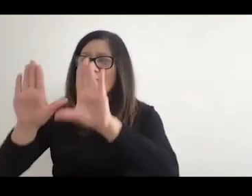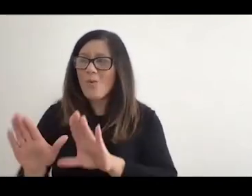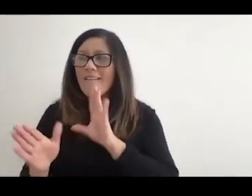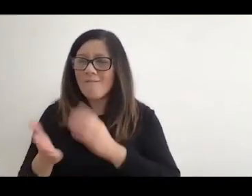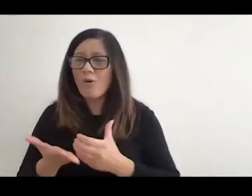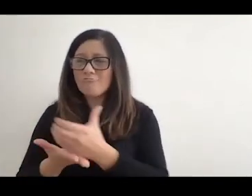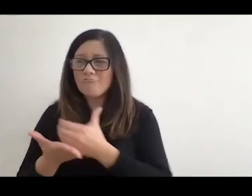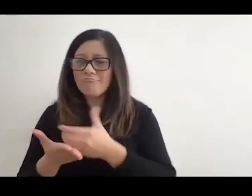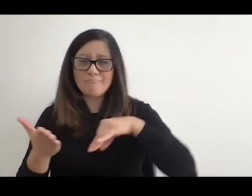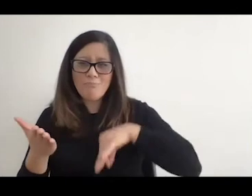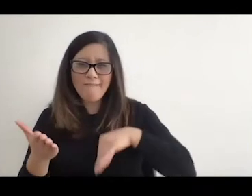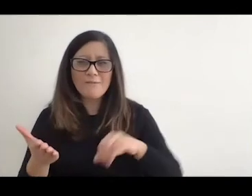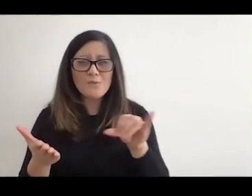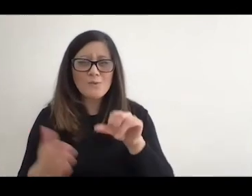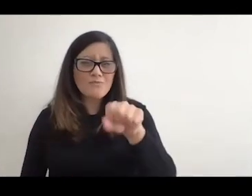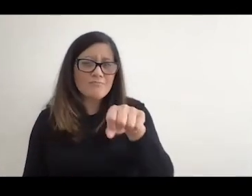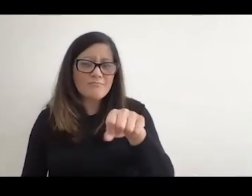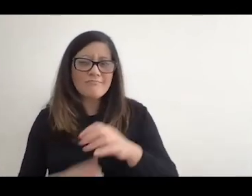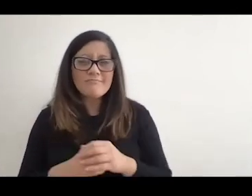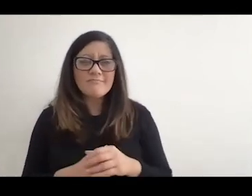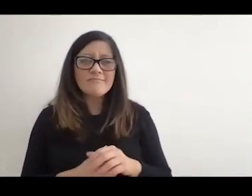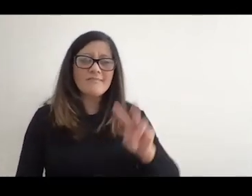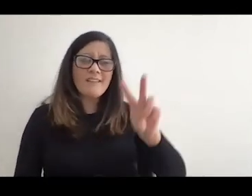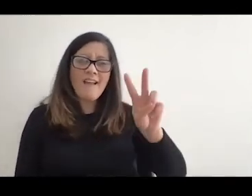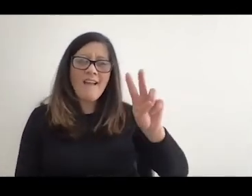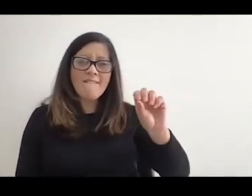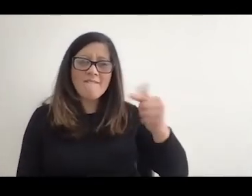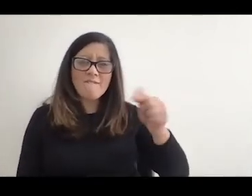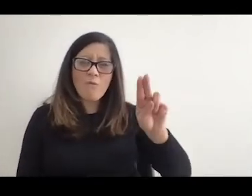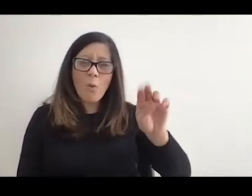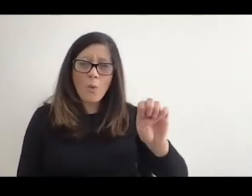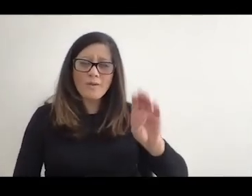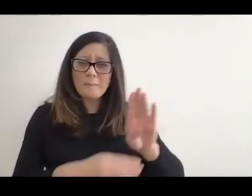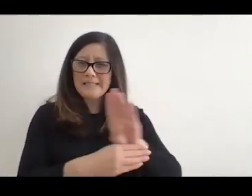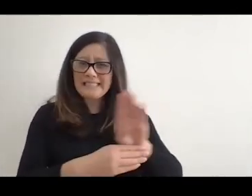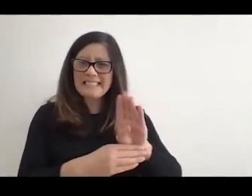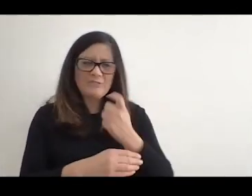return on investment because. Vogue Business in a recent article stated that